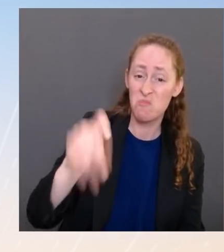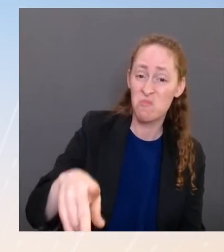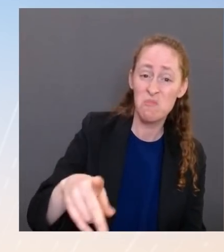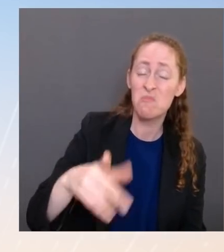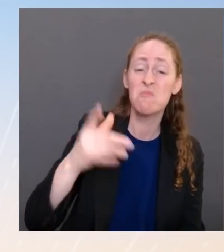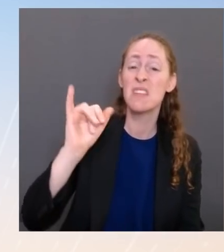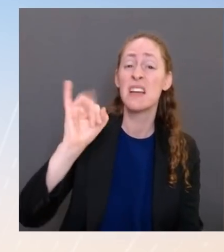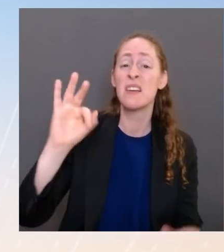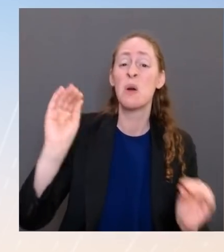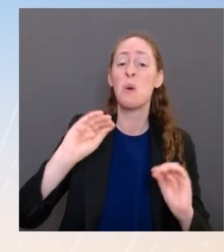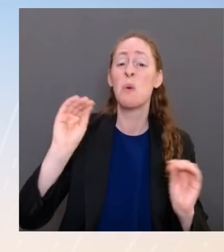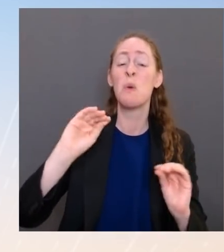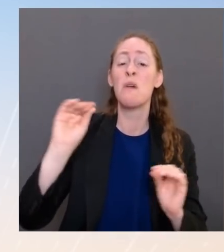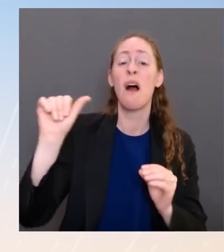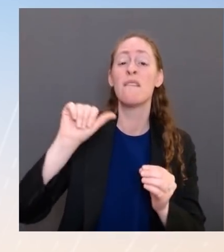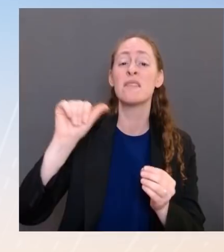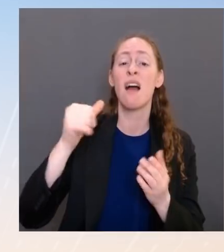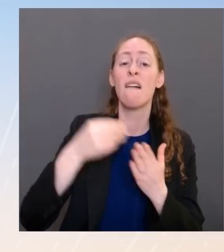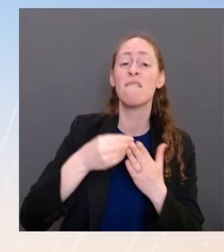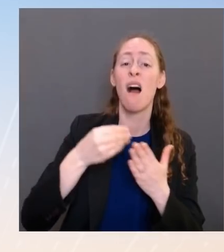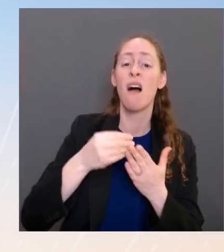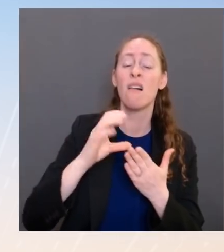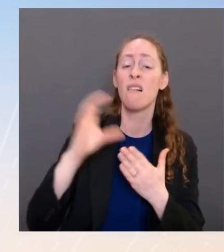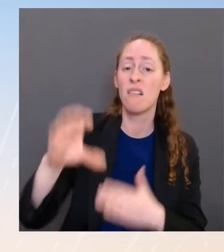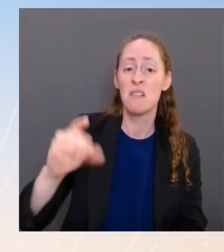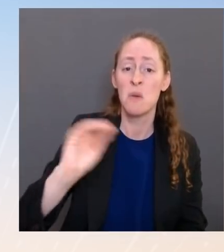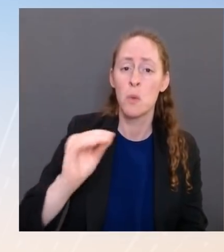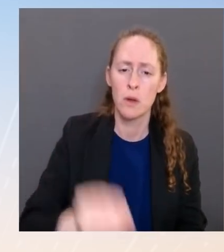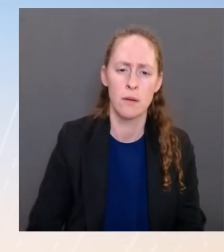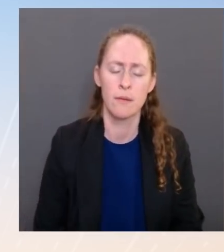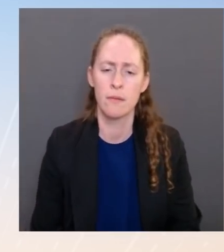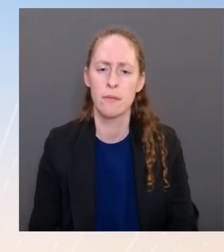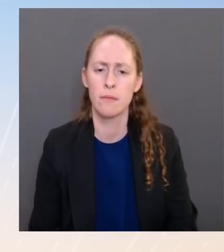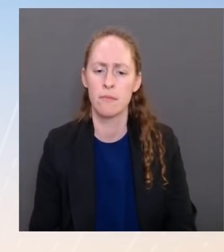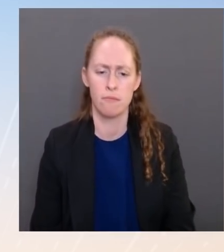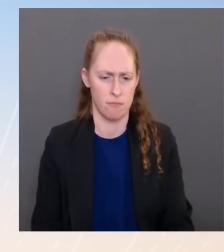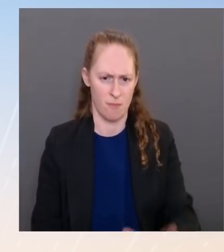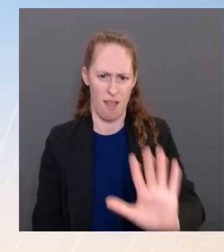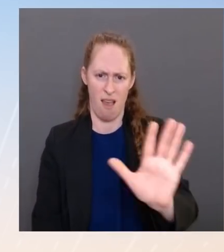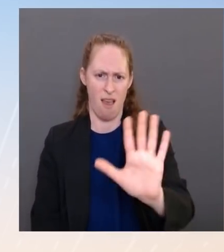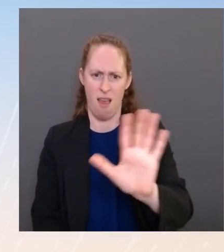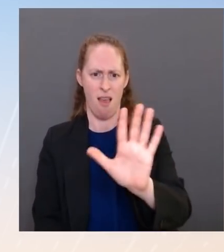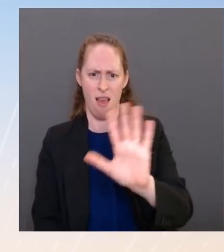Ms. Psaki: -- has been -- has been very clear -- it's not being discussed upstairs, it's -- well, being discussed with Speaker Pelosi when she comes.